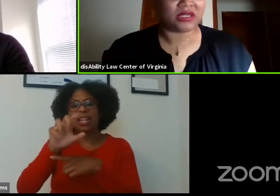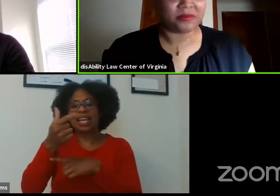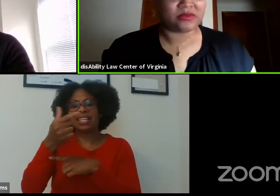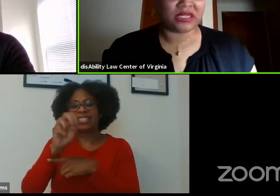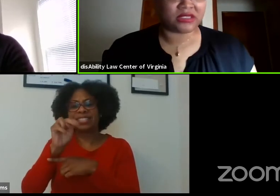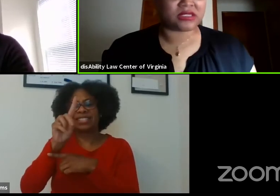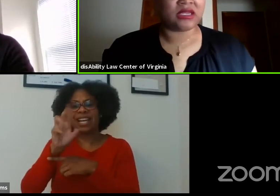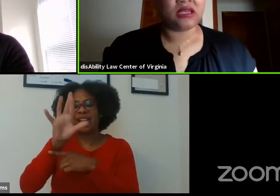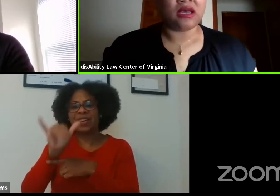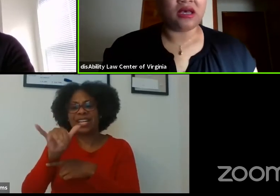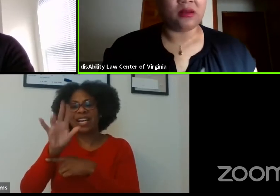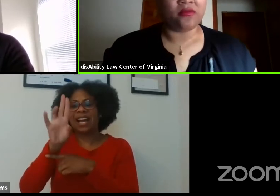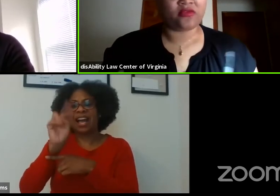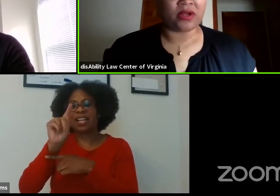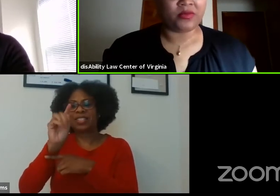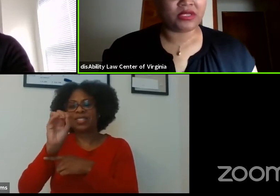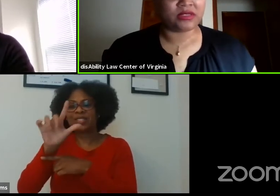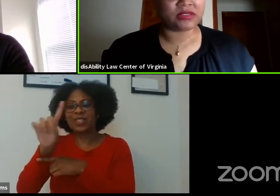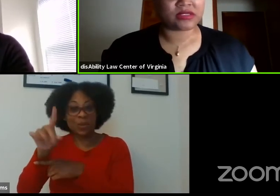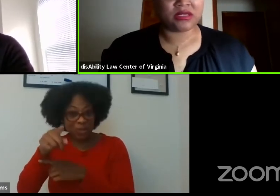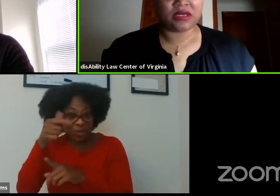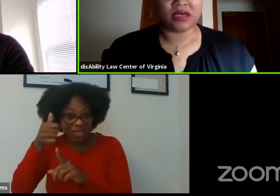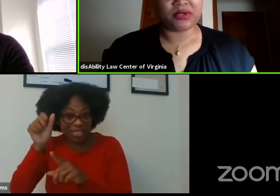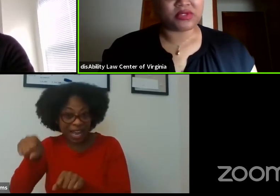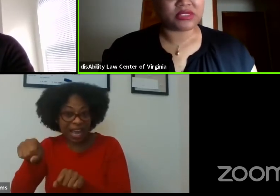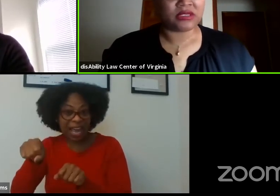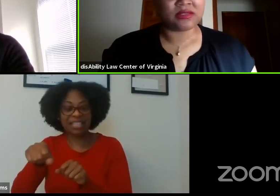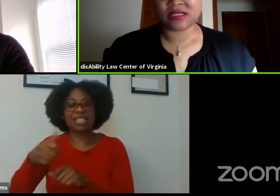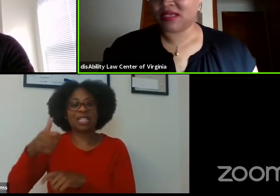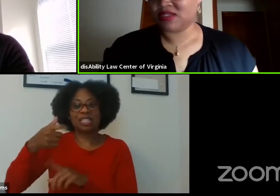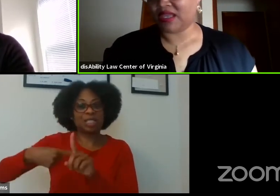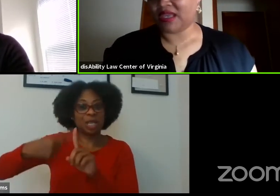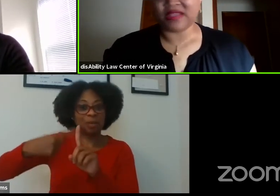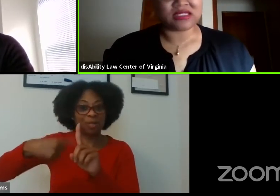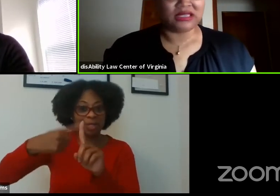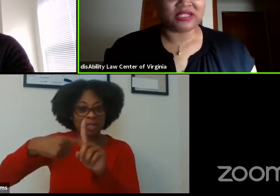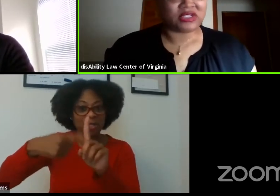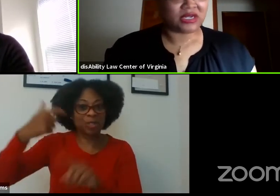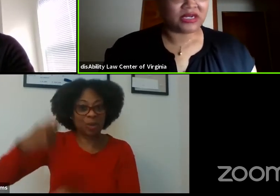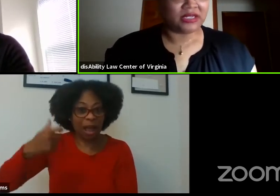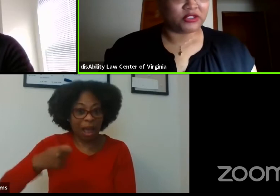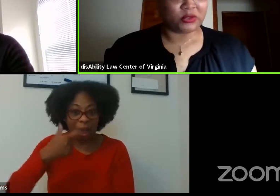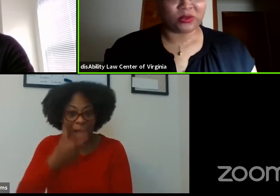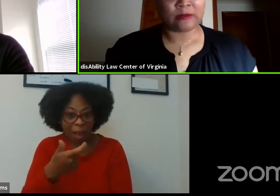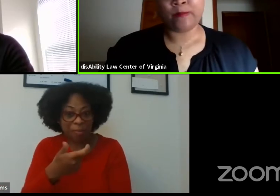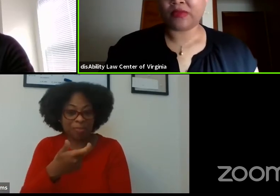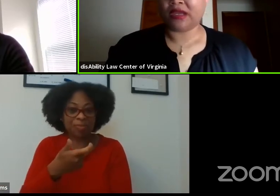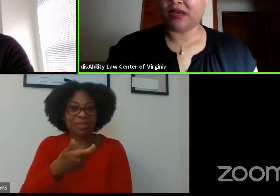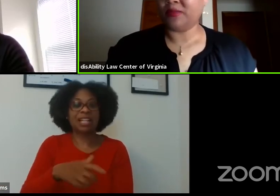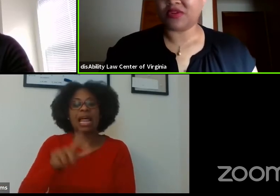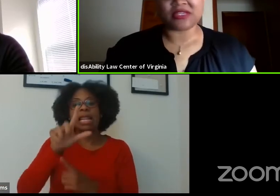to get updates from his postings. Again, that's Legendary Untold.